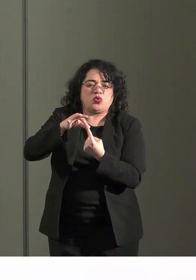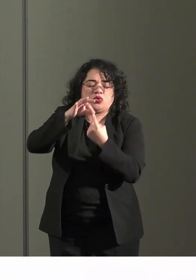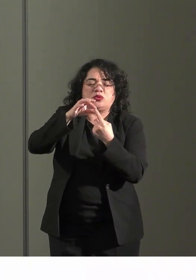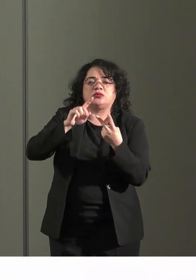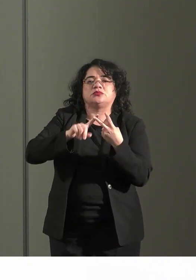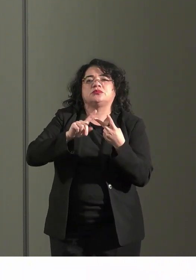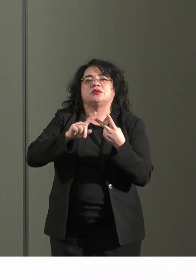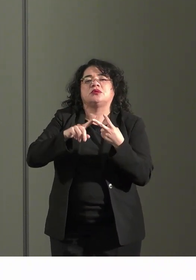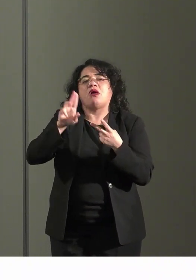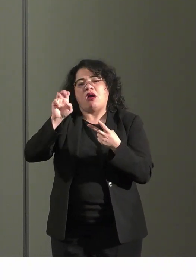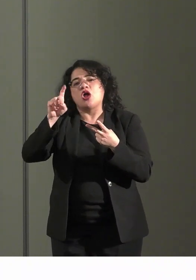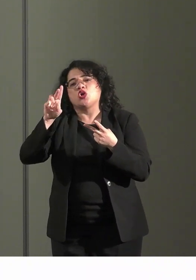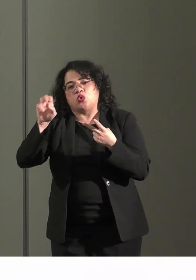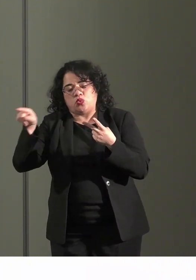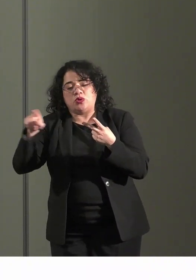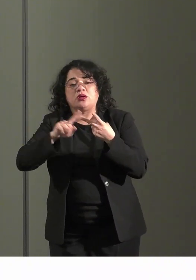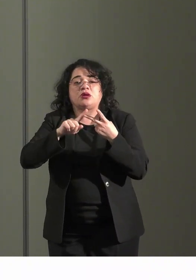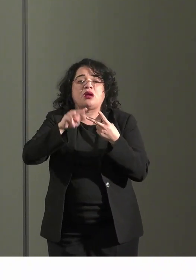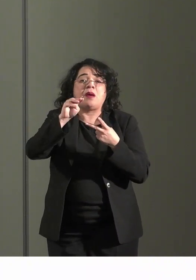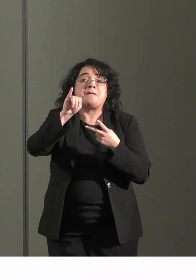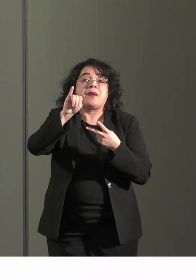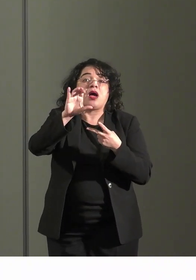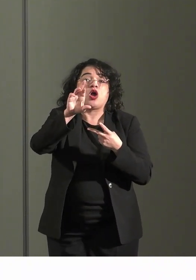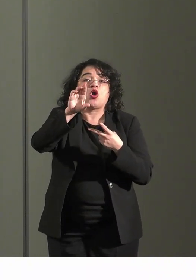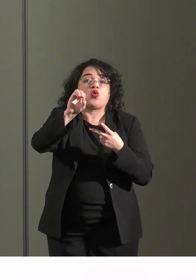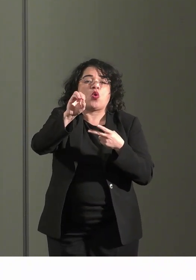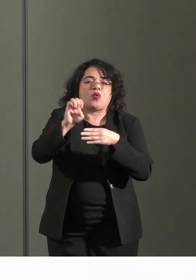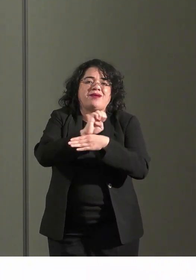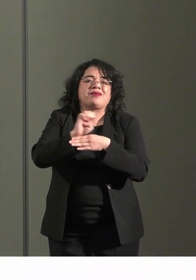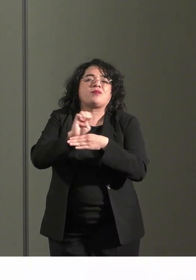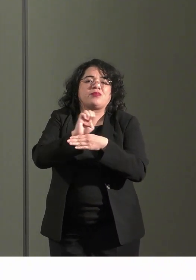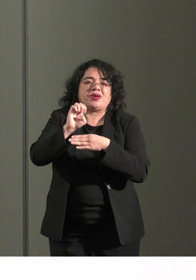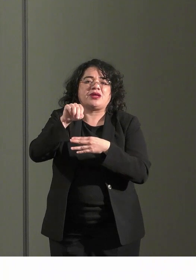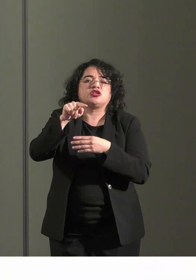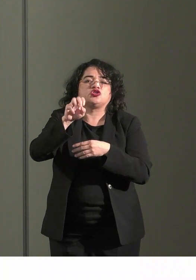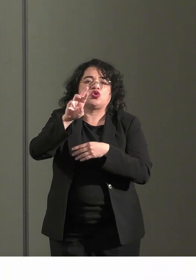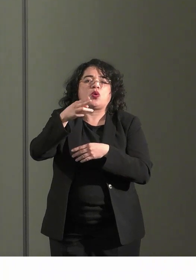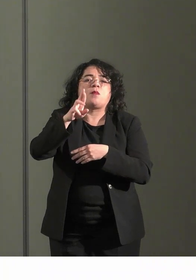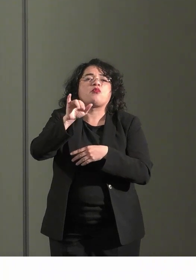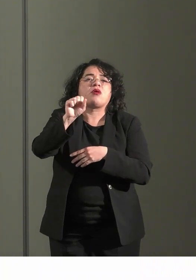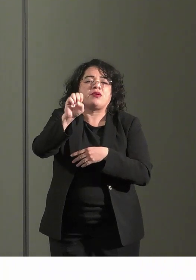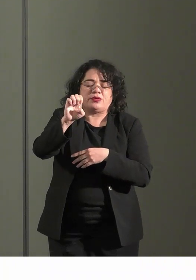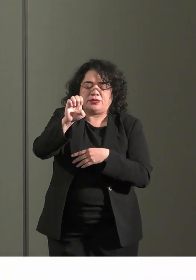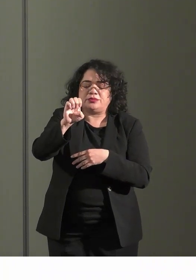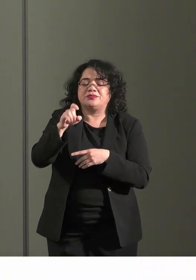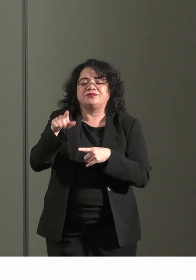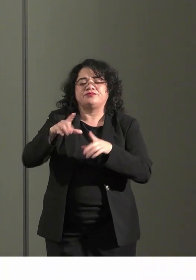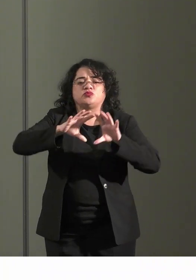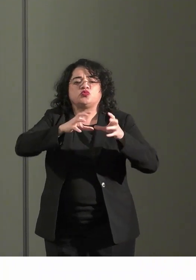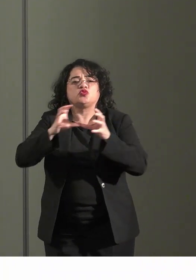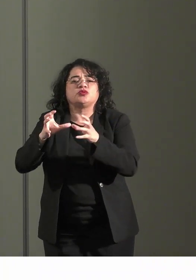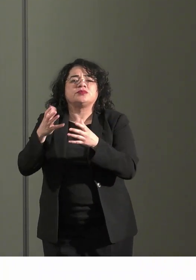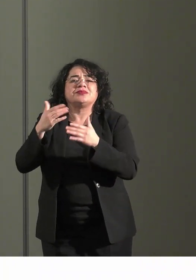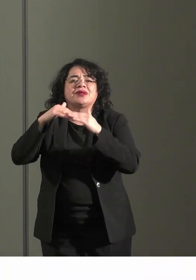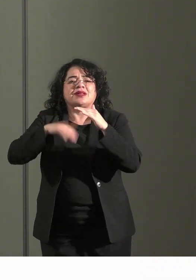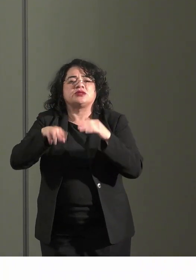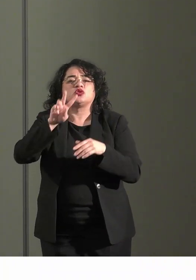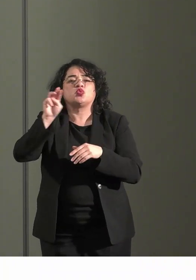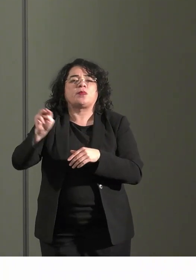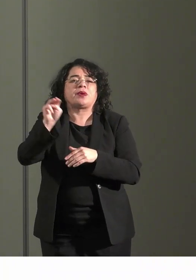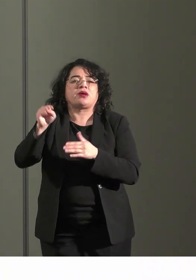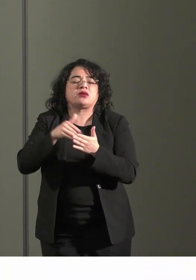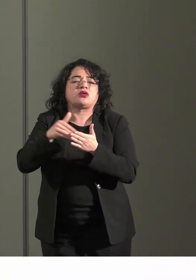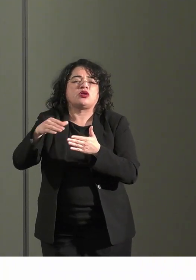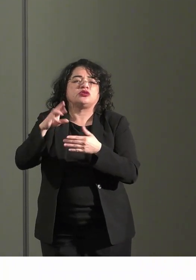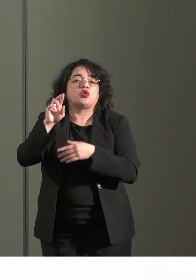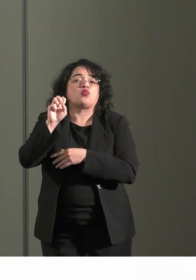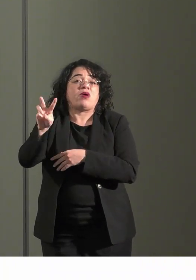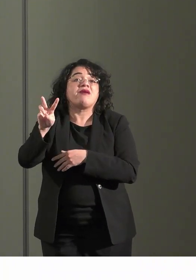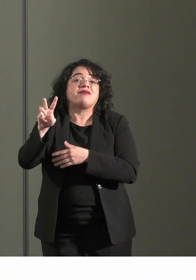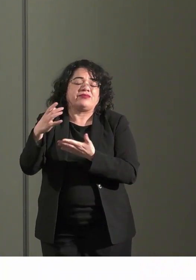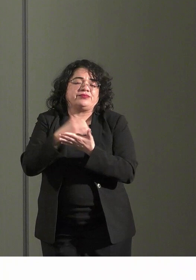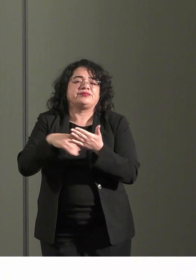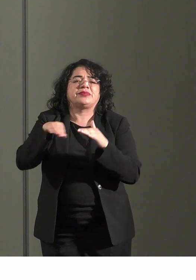example, micro enterprises the entity less than $2,000,000 in revenue and less than 25 employees